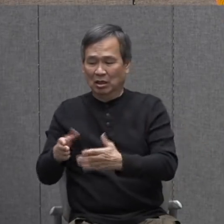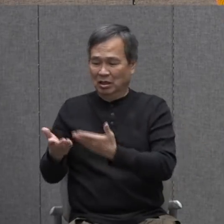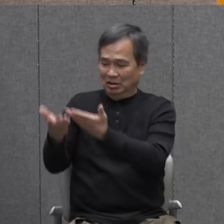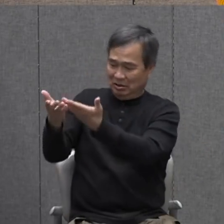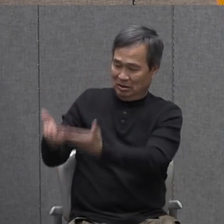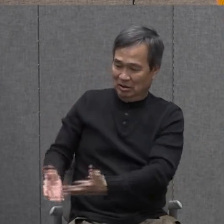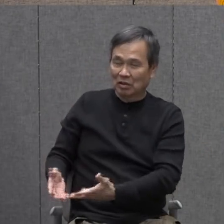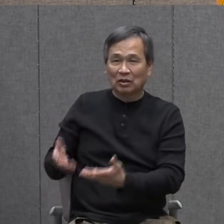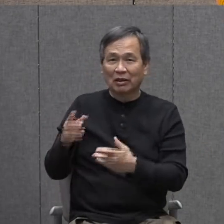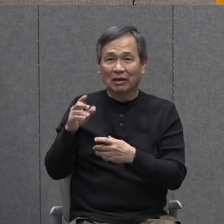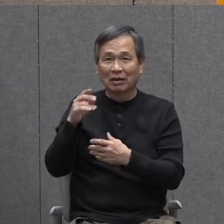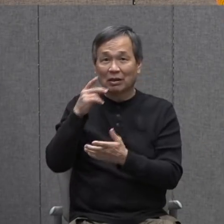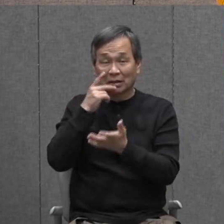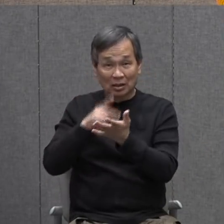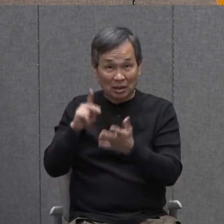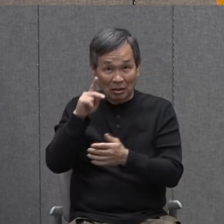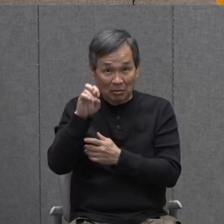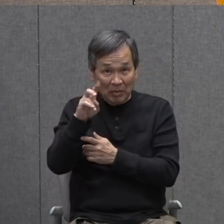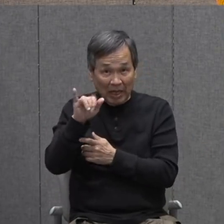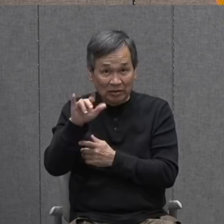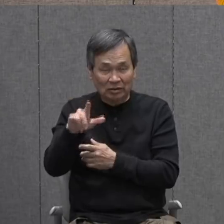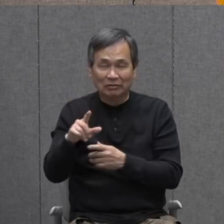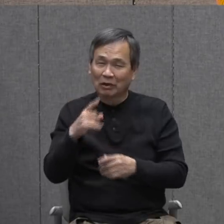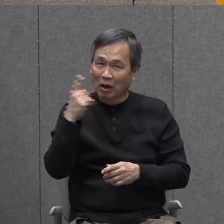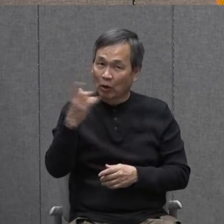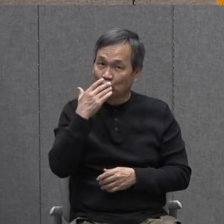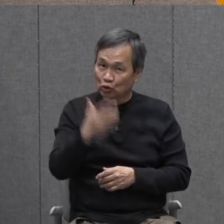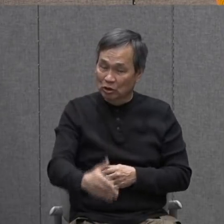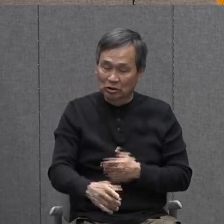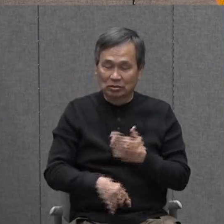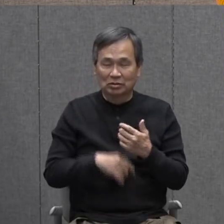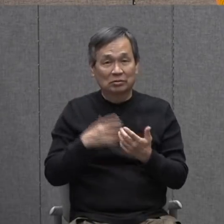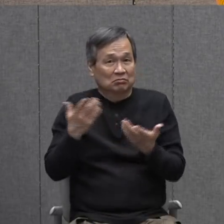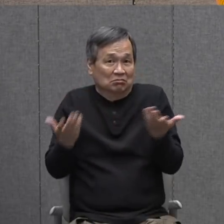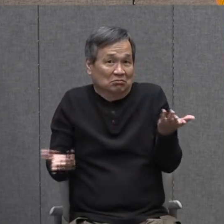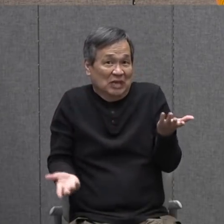If you have a pencil, that's always great. Sometimes we don't have these things.